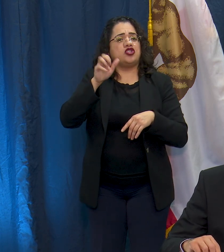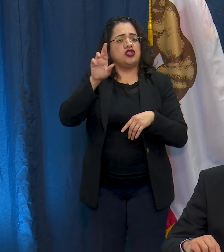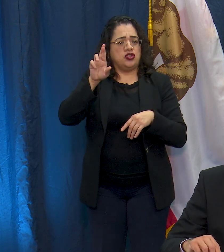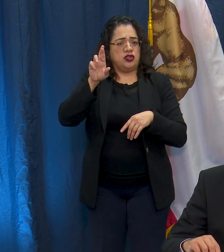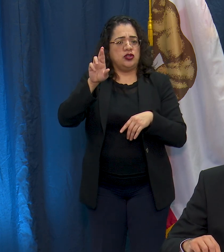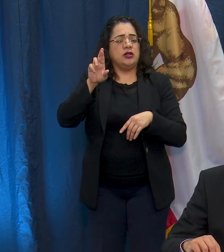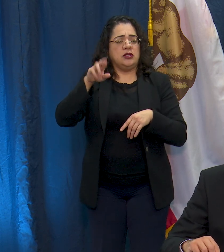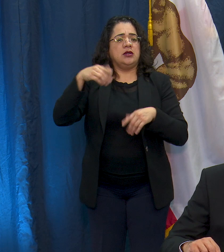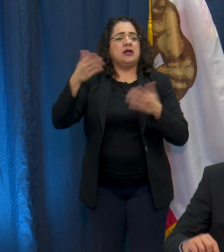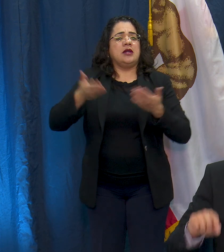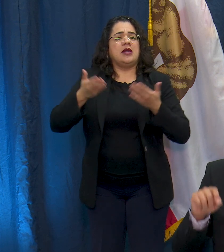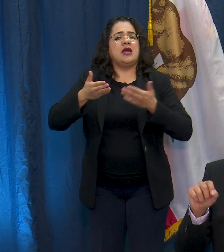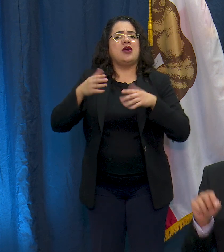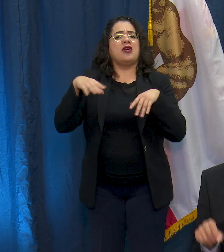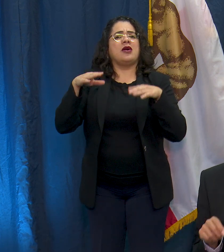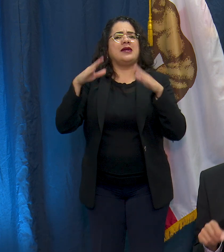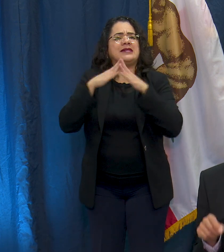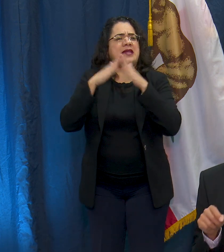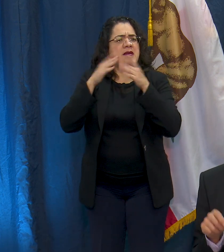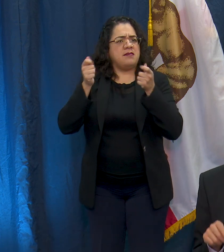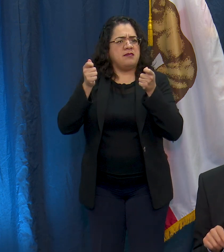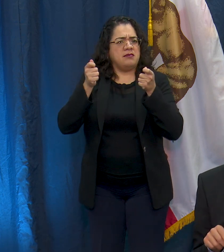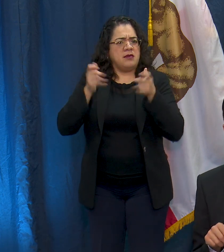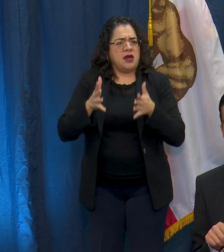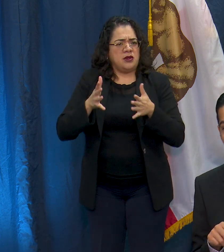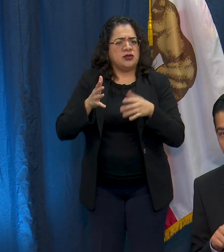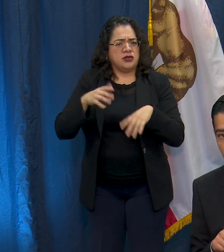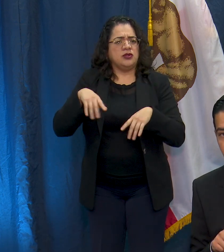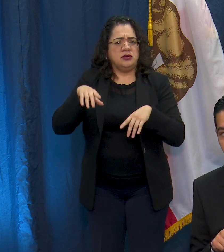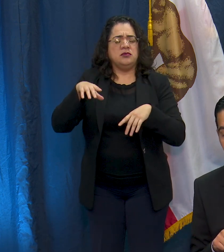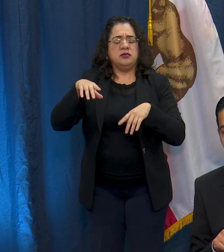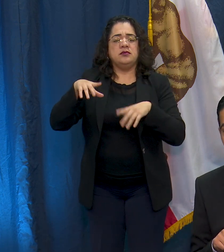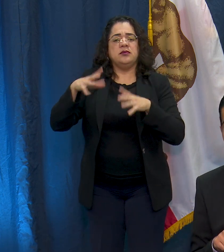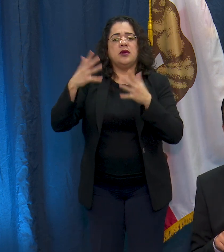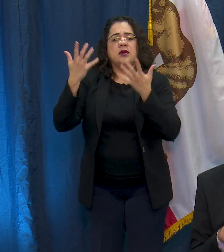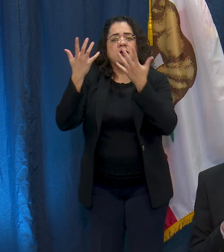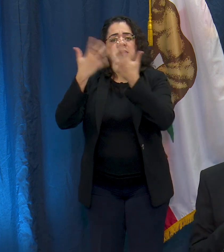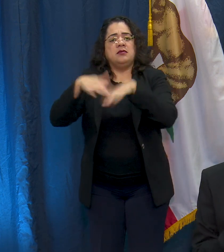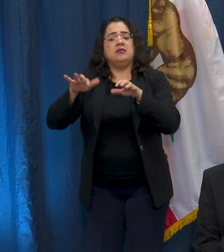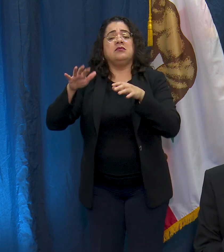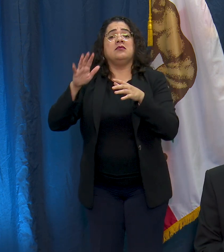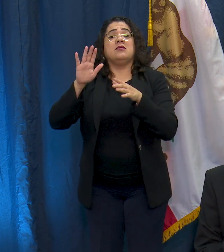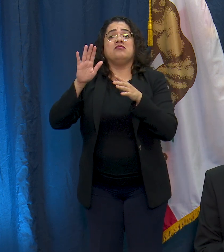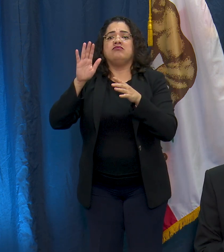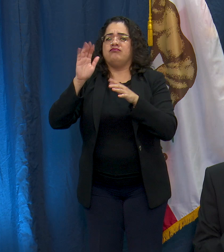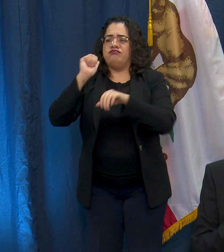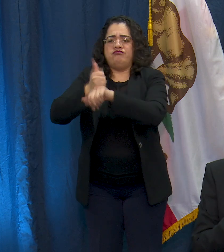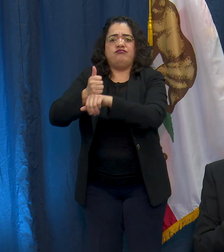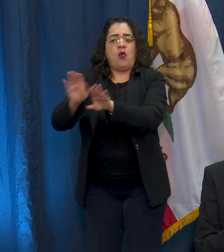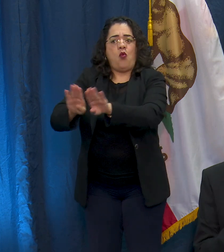City of Long Beach. This testing center opens tomorrow at 10:00 a.m. and is just